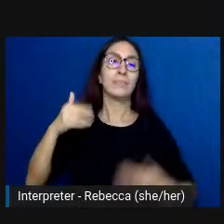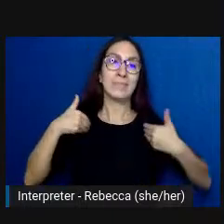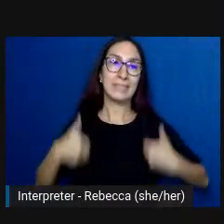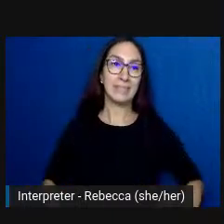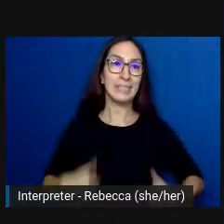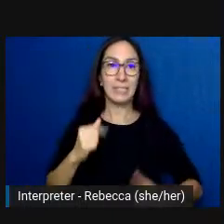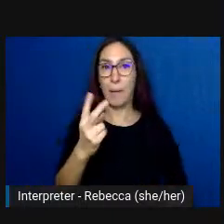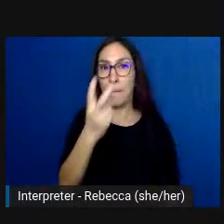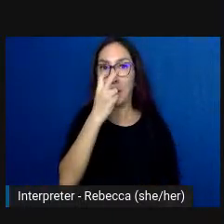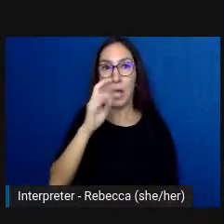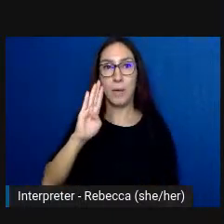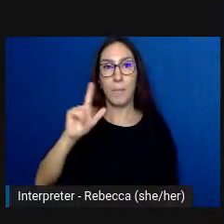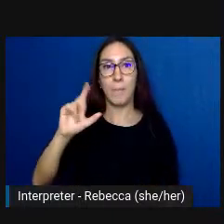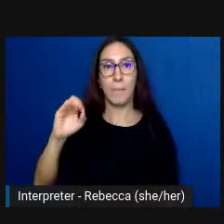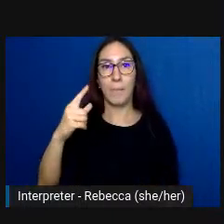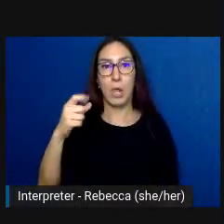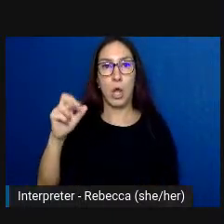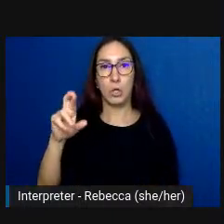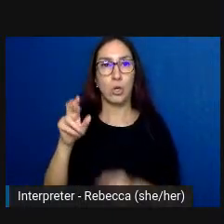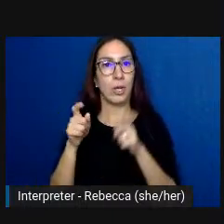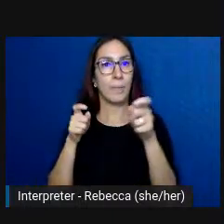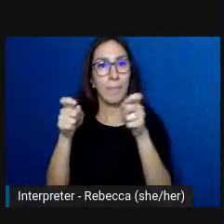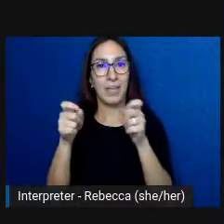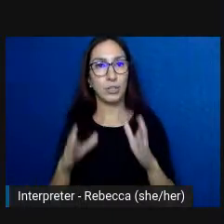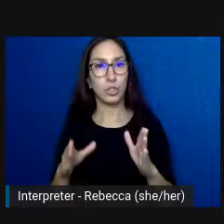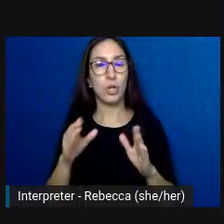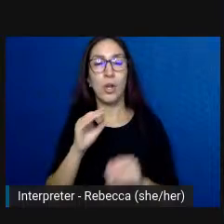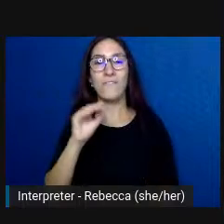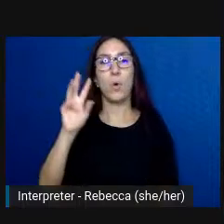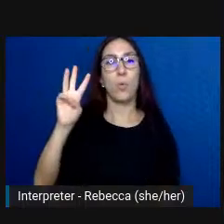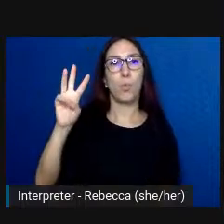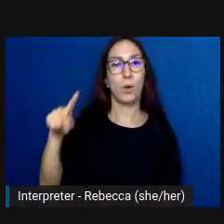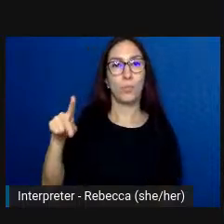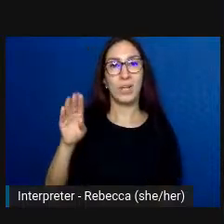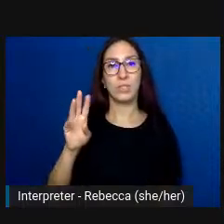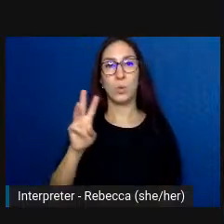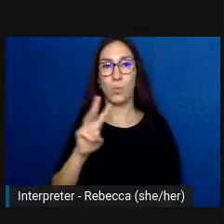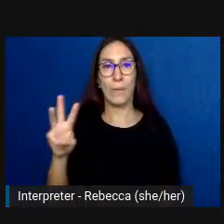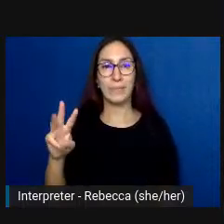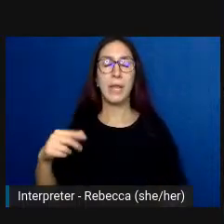is not provided. As a blind blogger